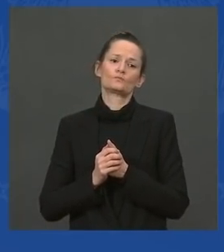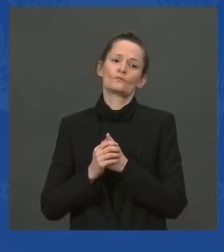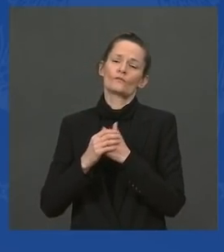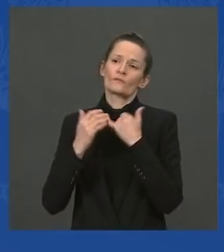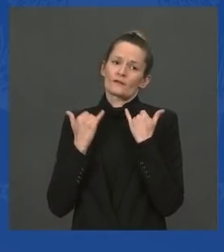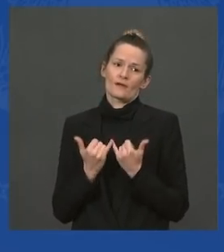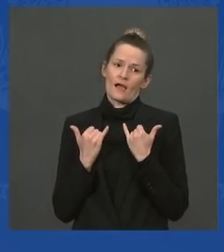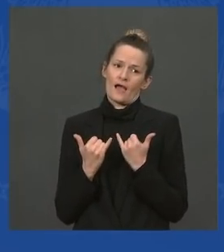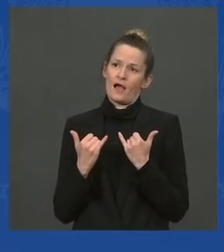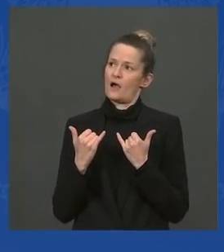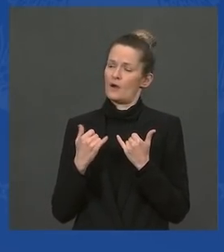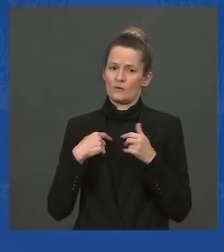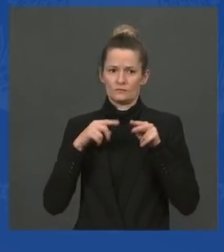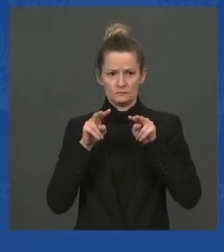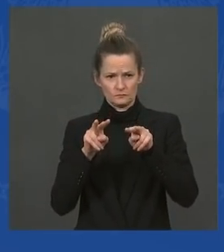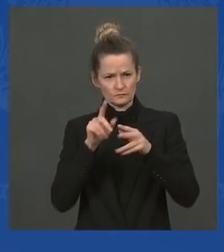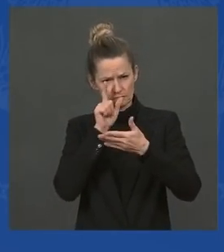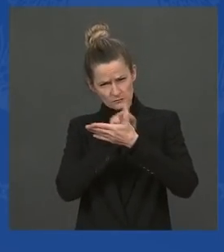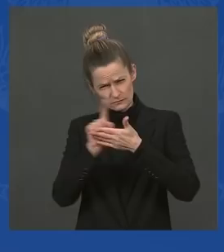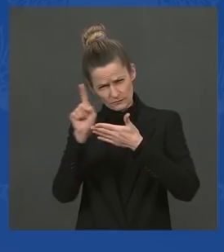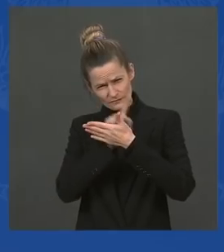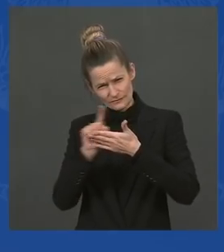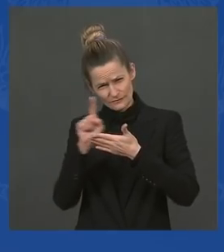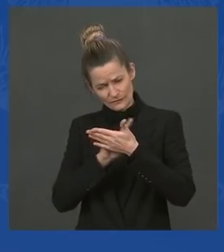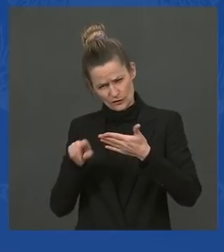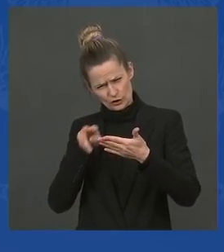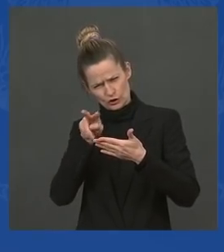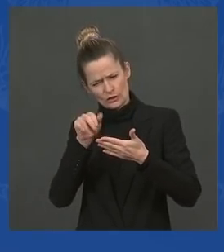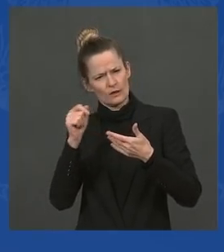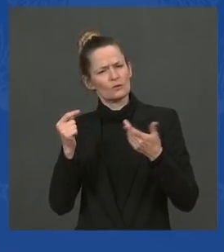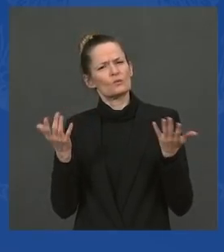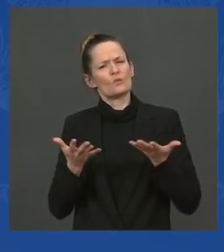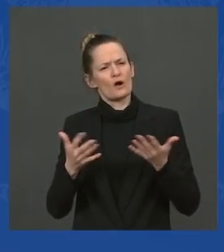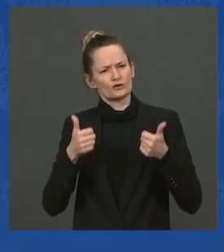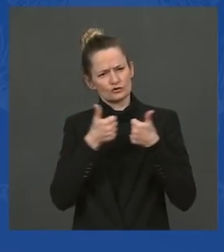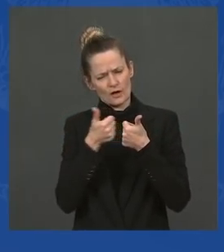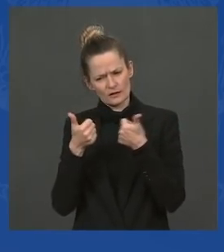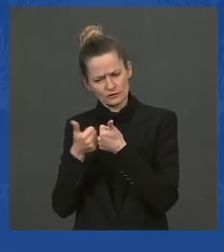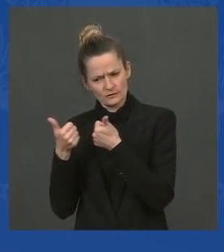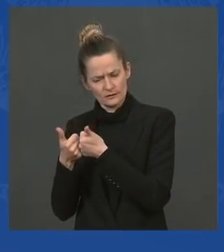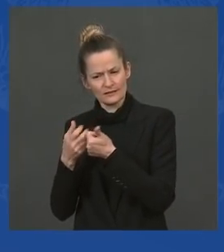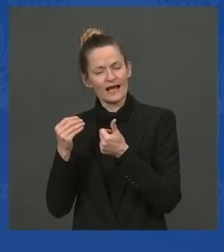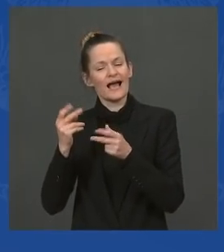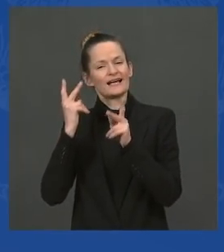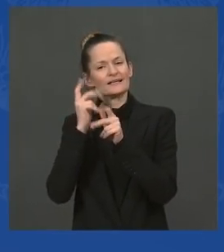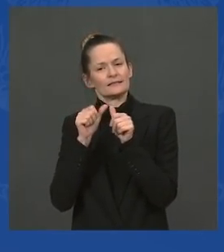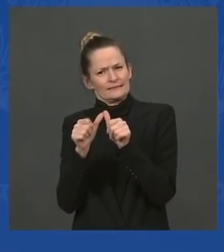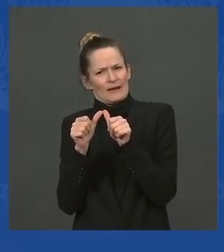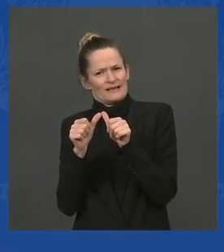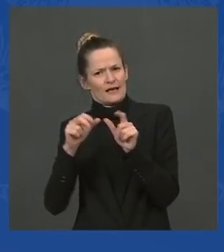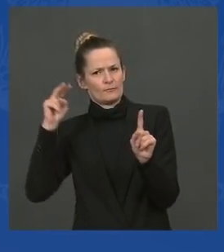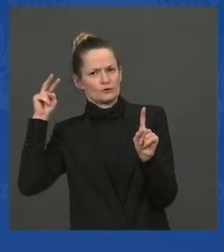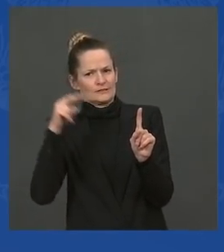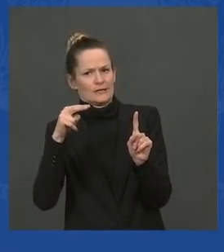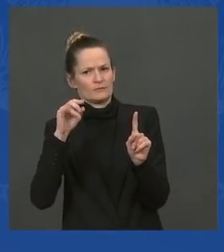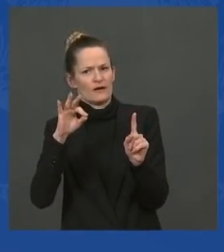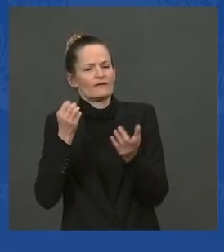it's important to maintain perspective about where our economy stands today. The fact is, America has a lot to be proud of.